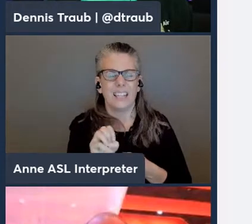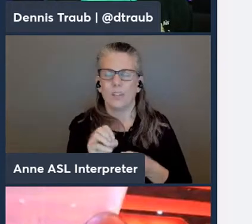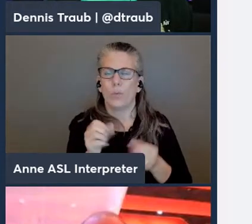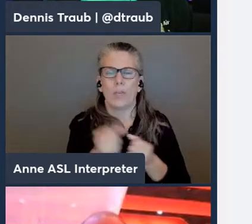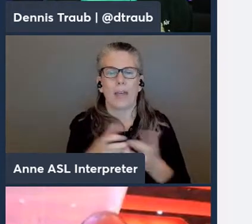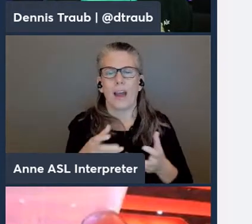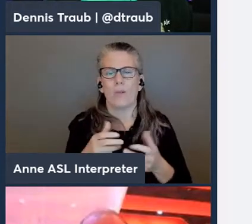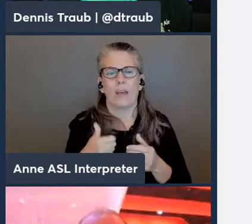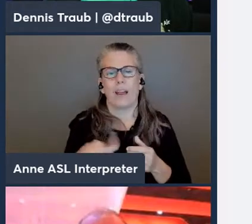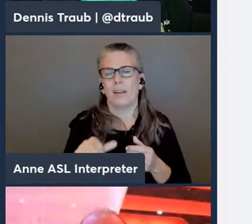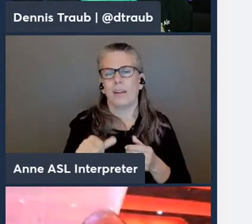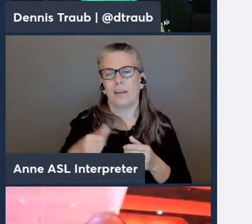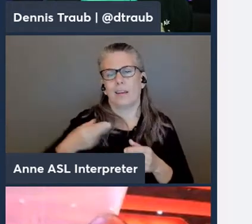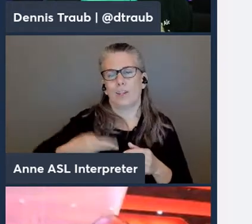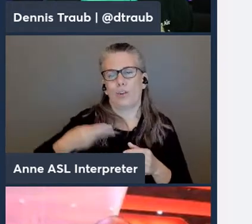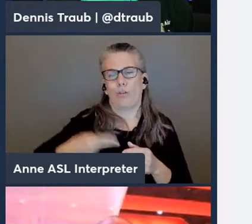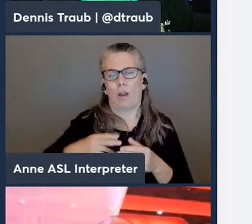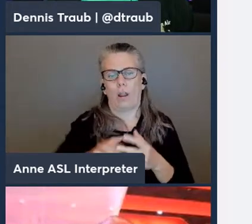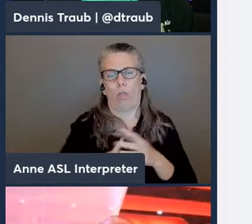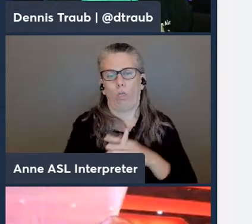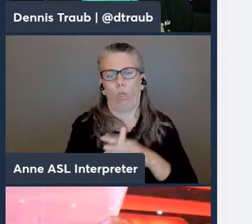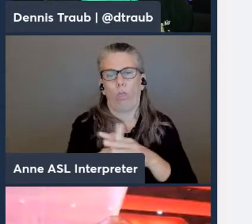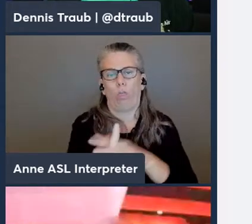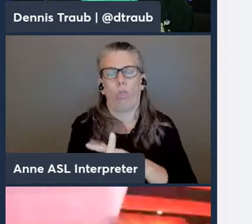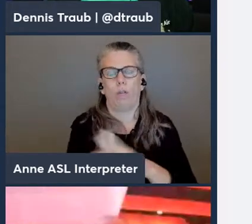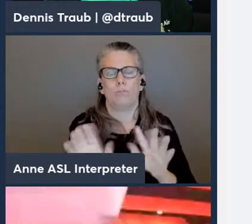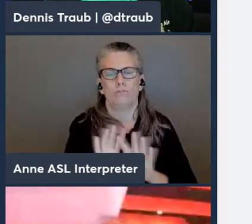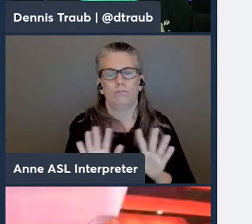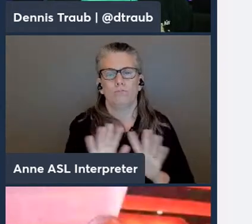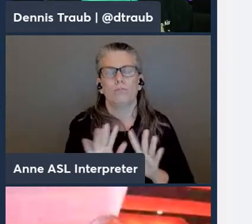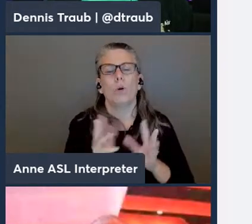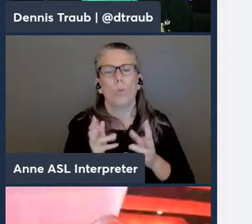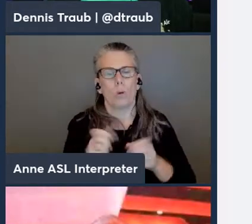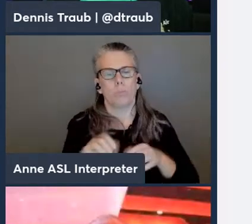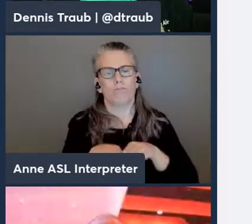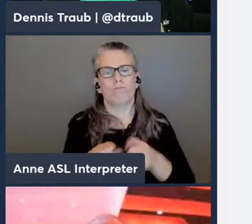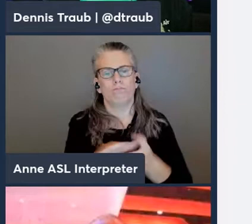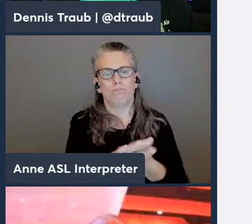with hard-coded secrets in your code." So we'll walk through that experience